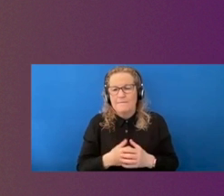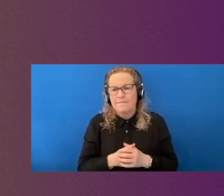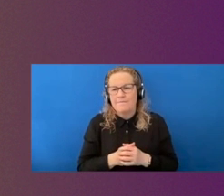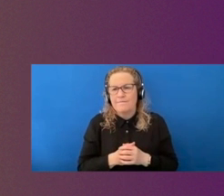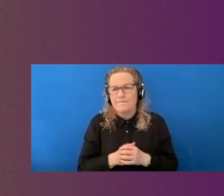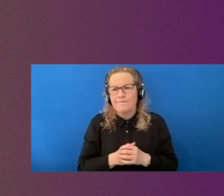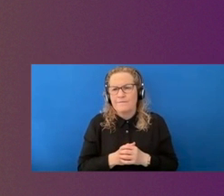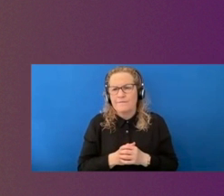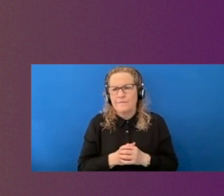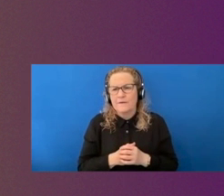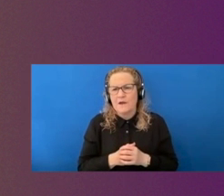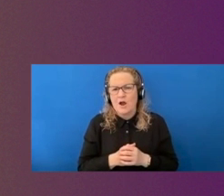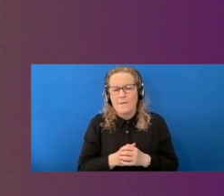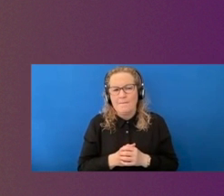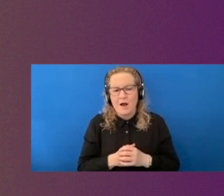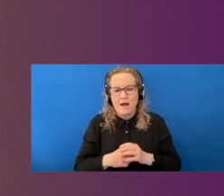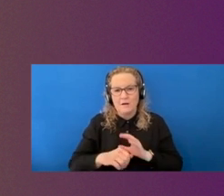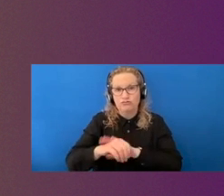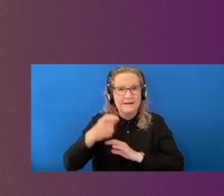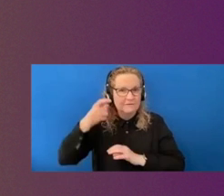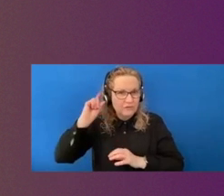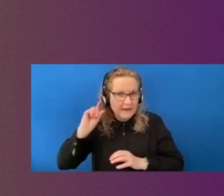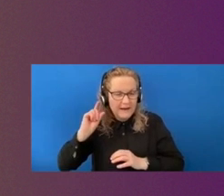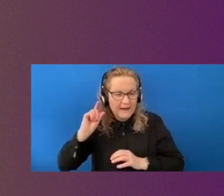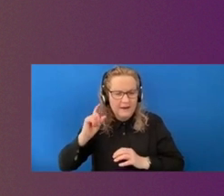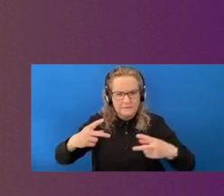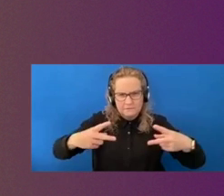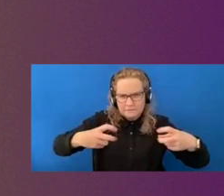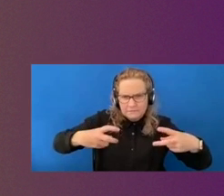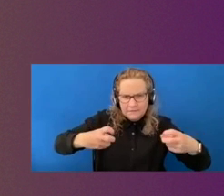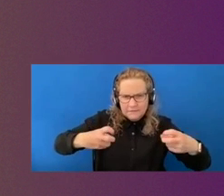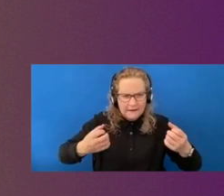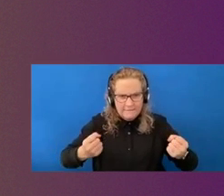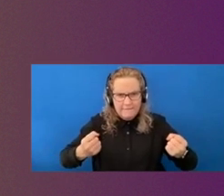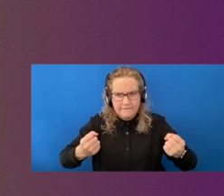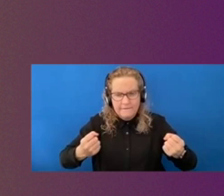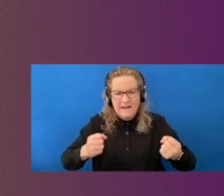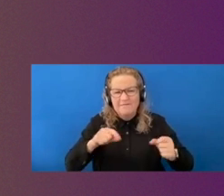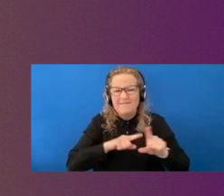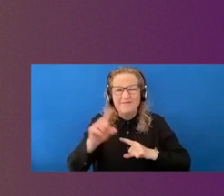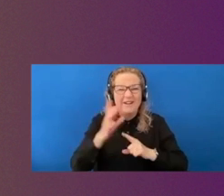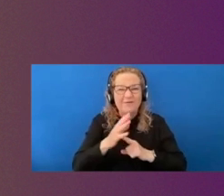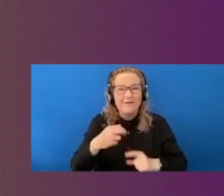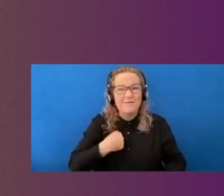hearing it in my right ear and live captioning but most importantly lip reading so from my